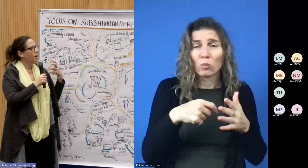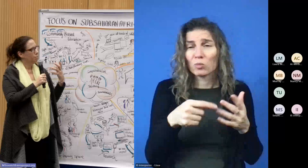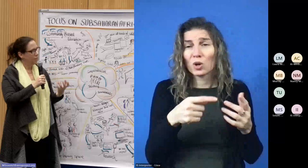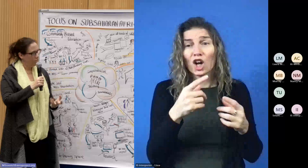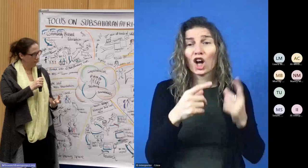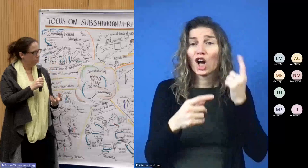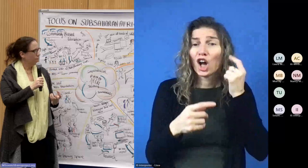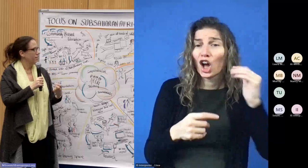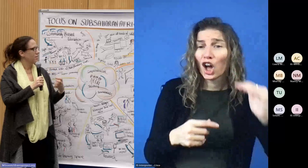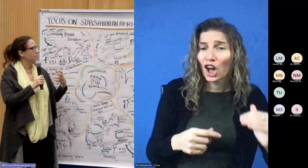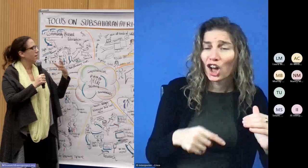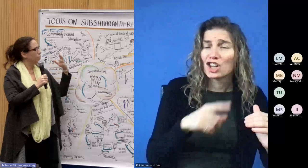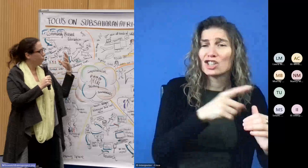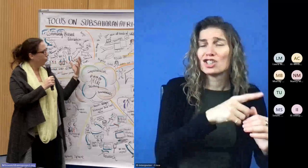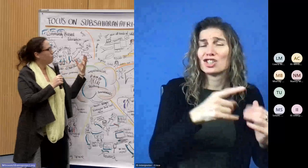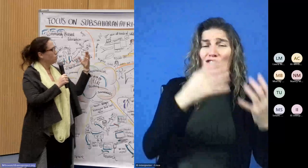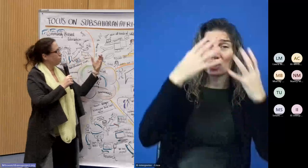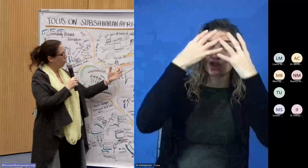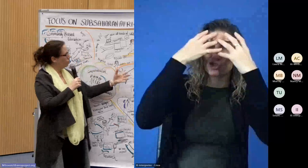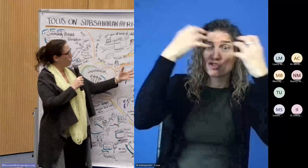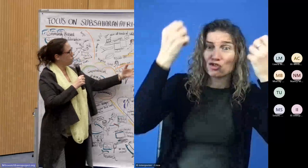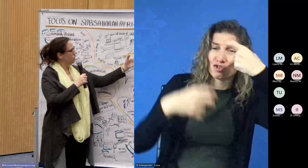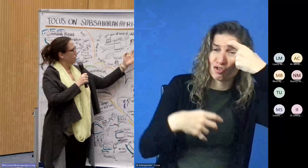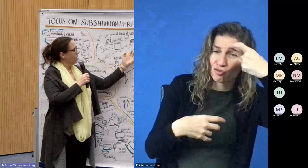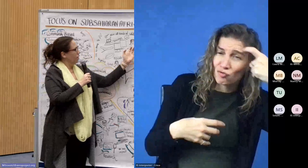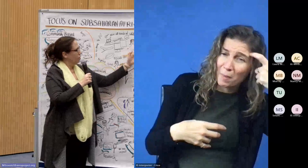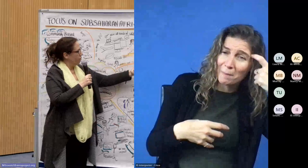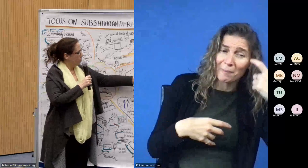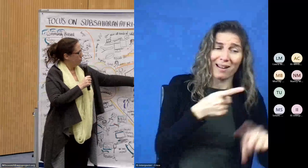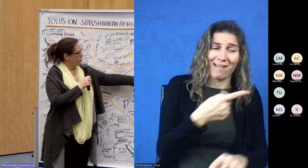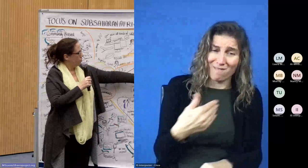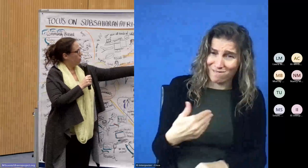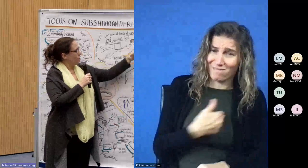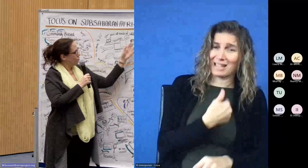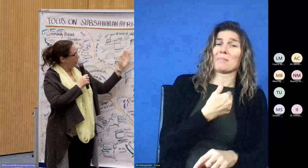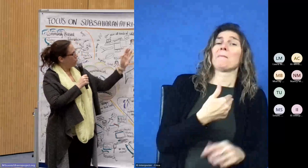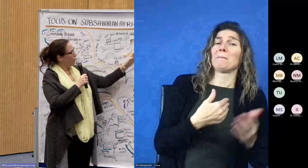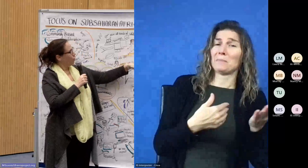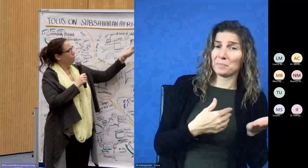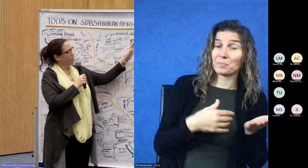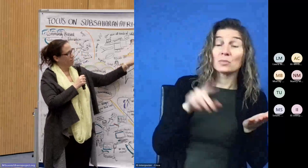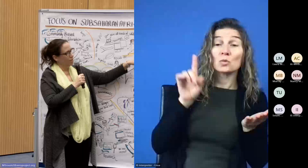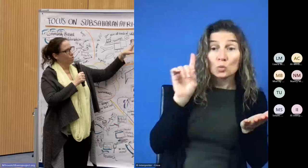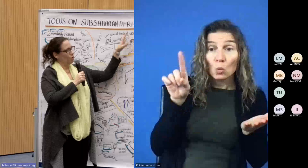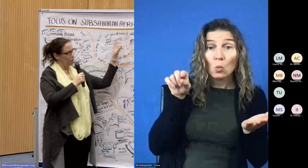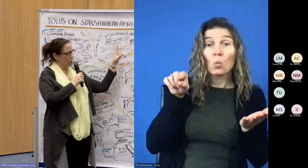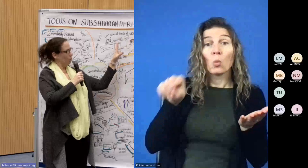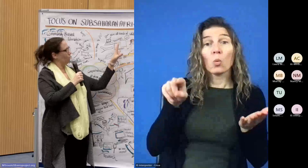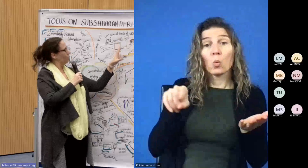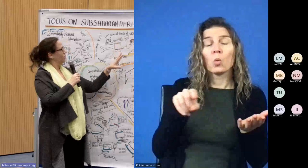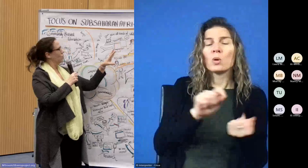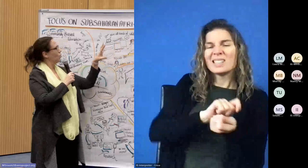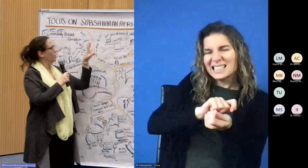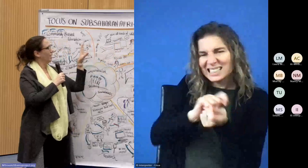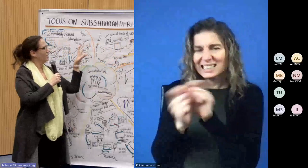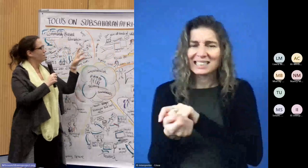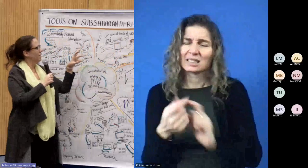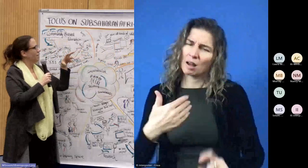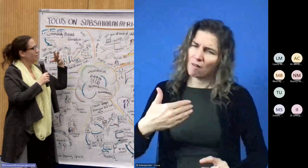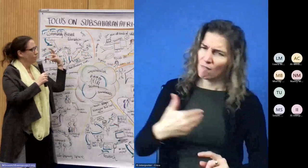have been victimised and the program supports the transformation from victim to leadership. So that,